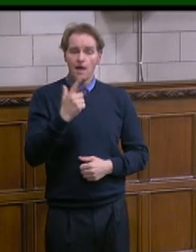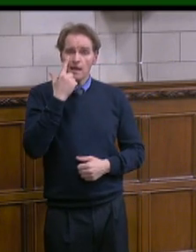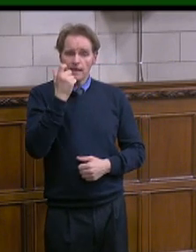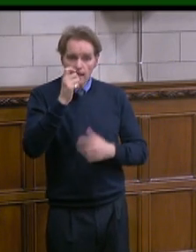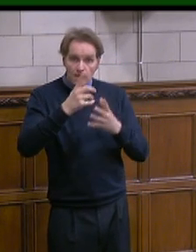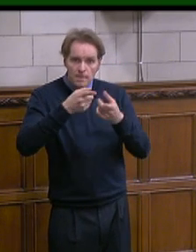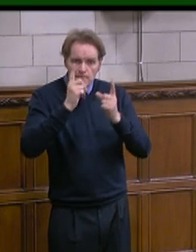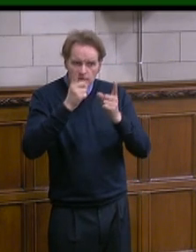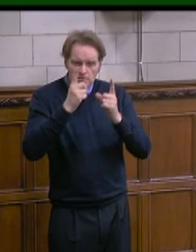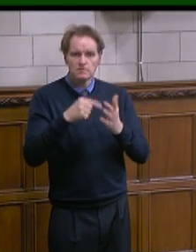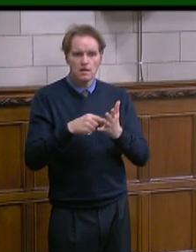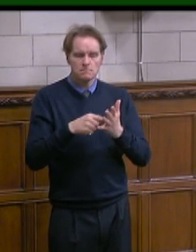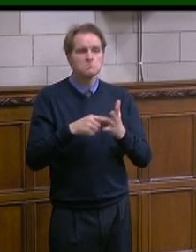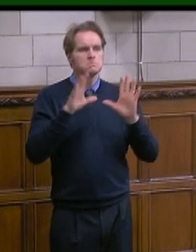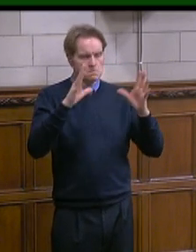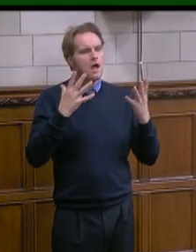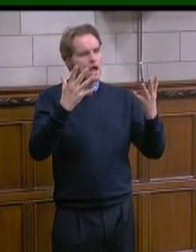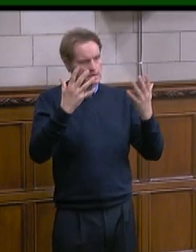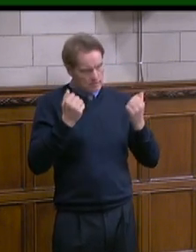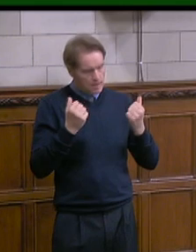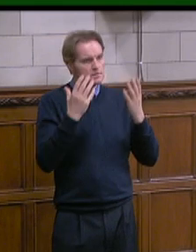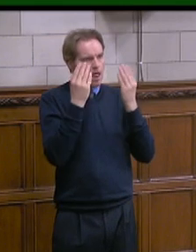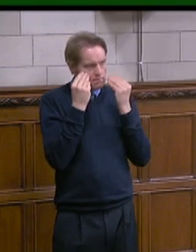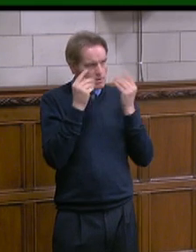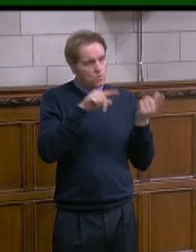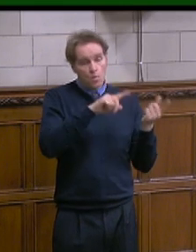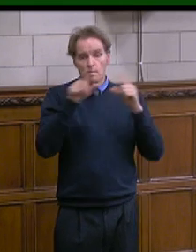back to the Department, to discuss it with ministerial colleagues and to try again.